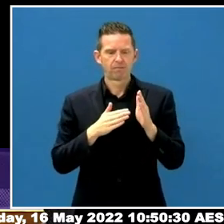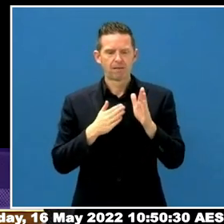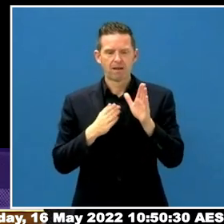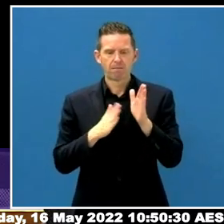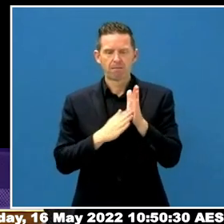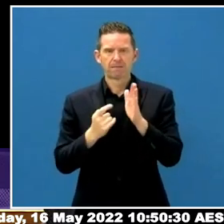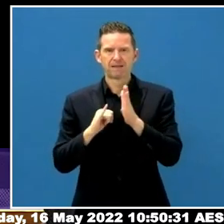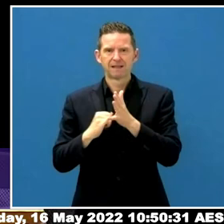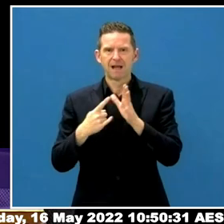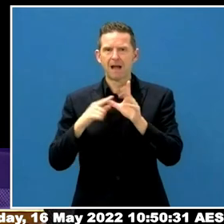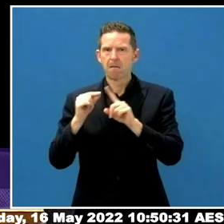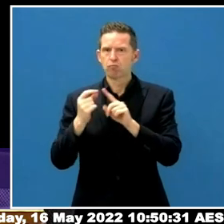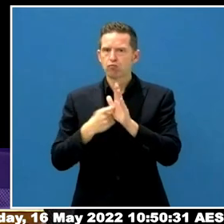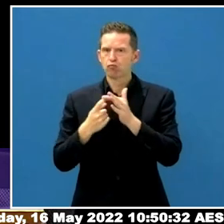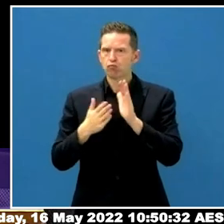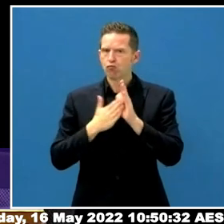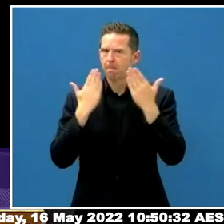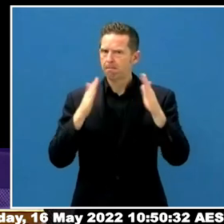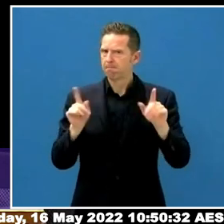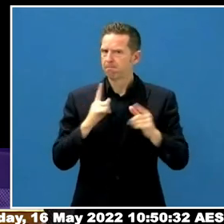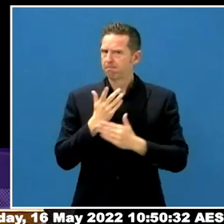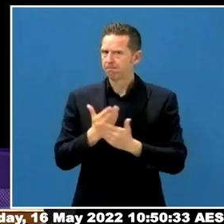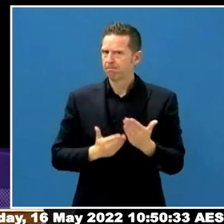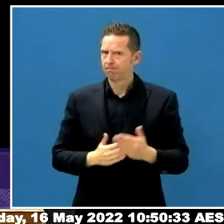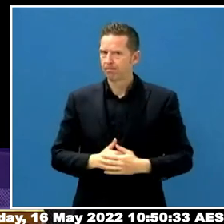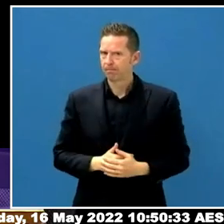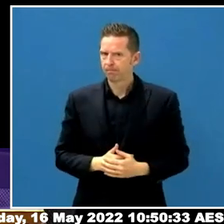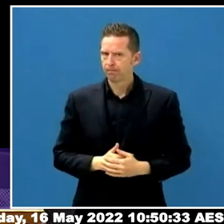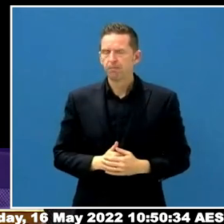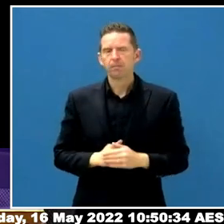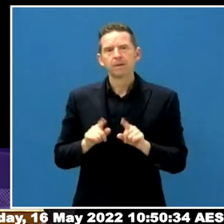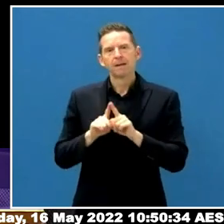Among the other matters investigated by the NDIS Commission are systemic issues which